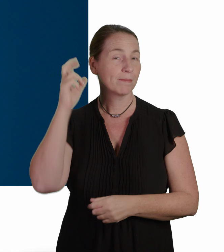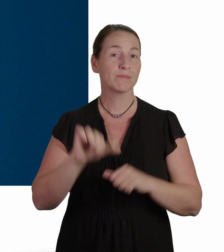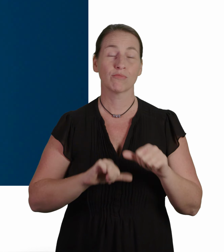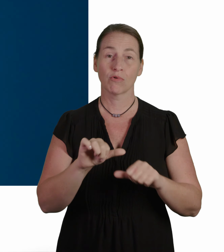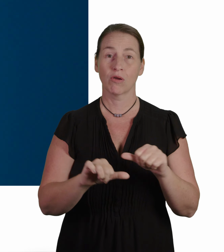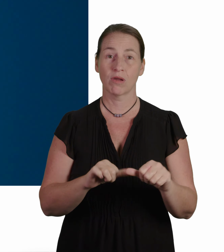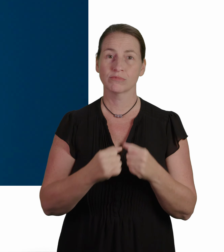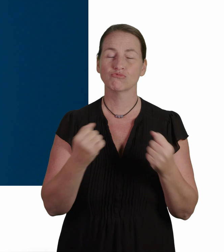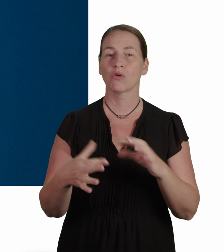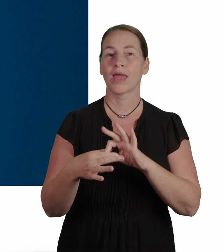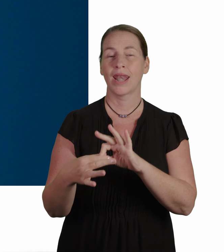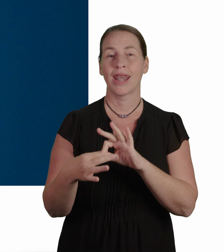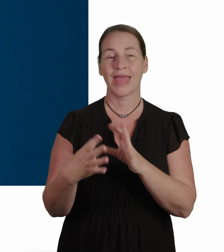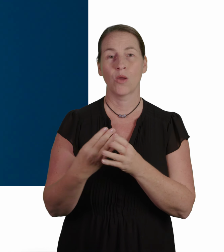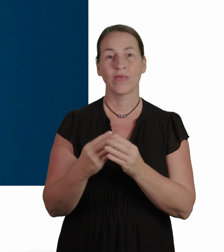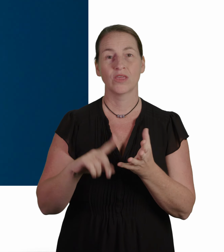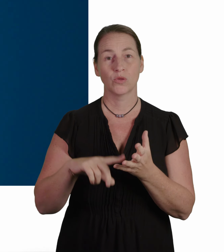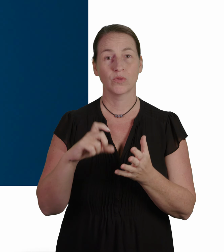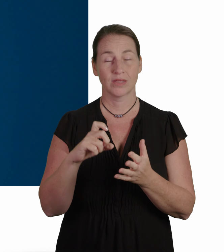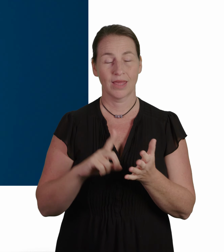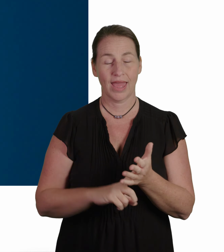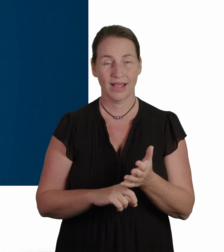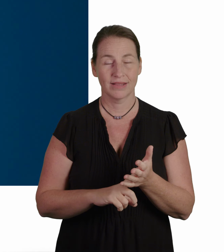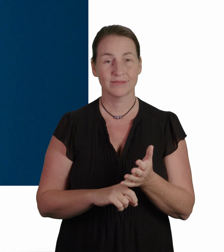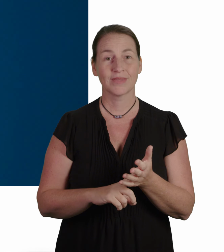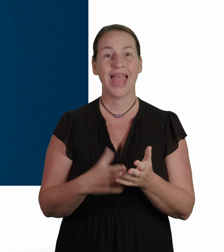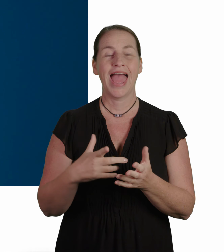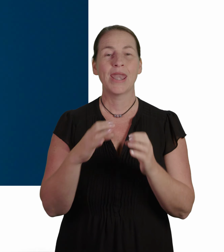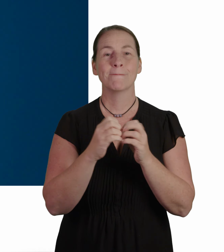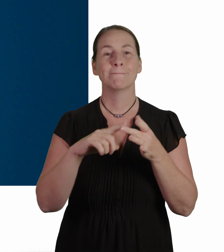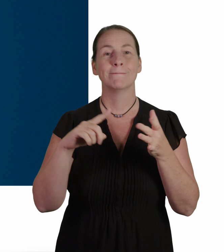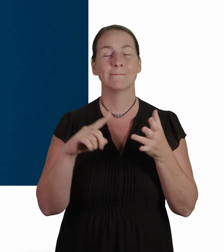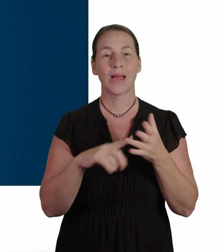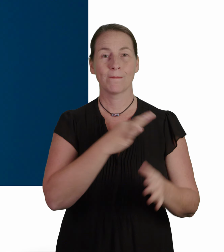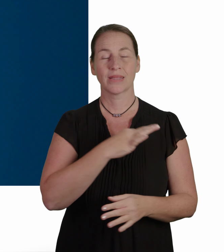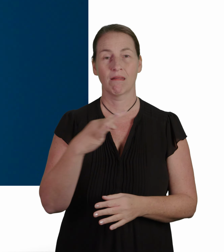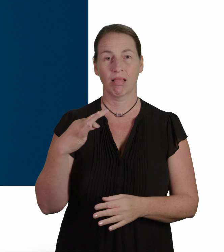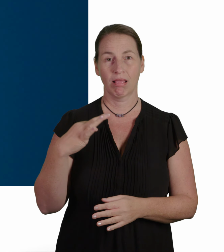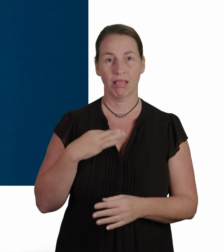has got very strong links with UCL and the Biomedical Research Unit